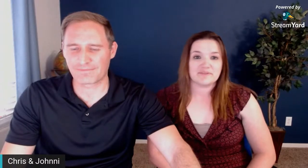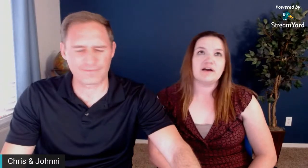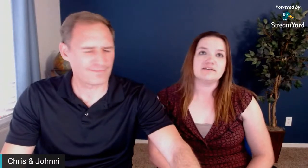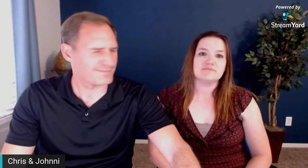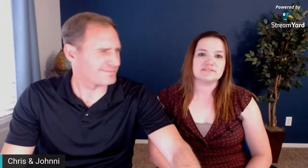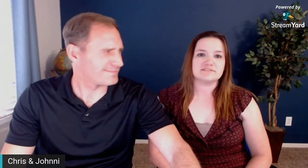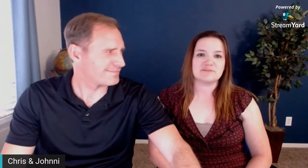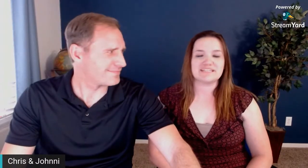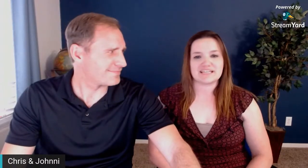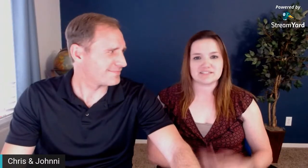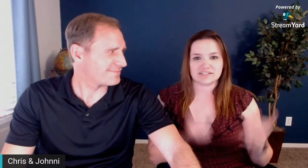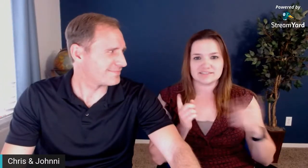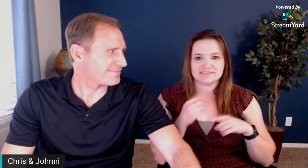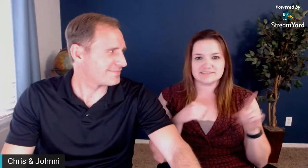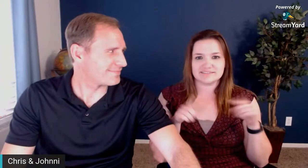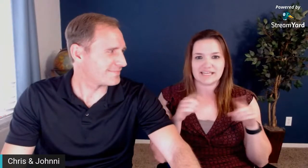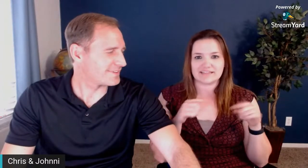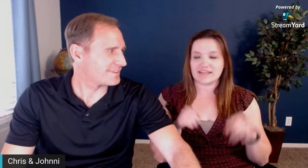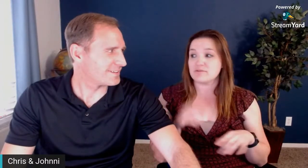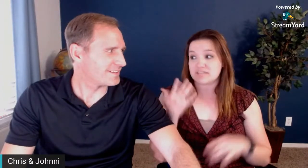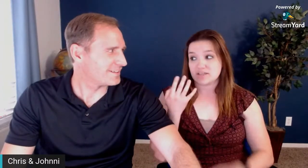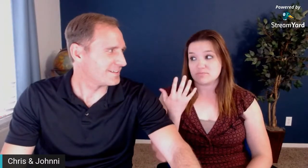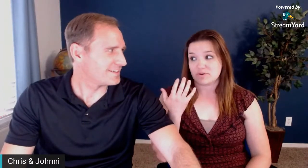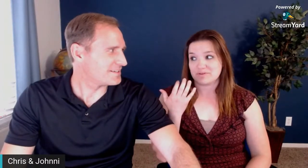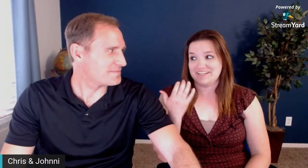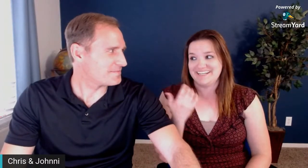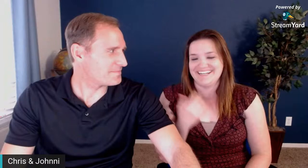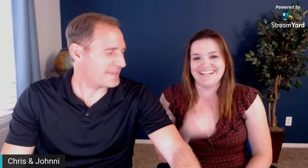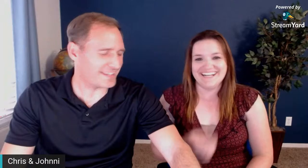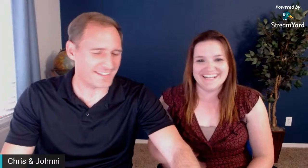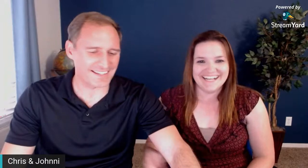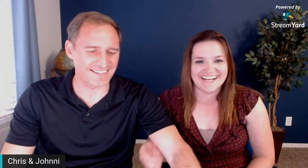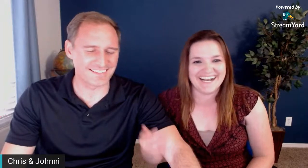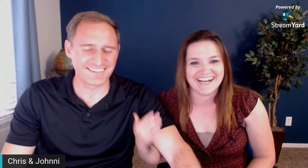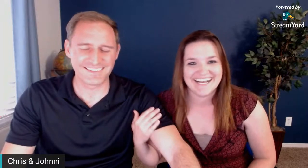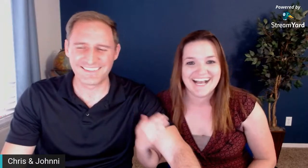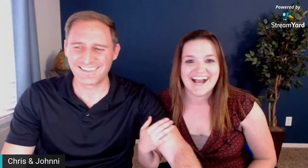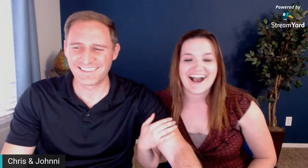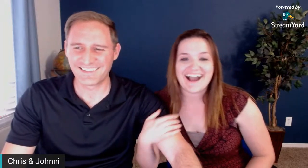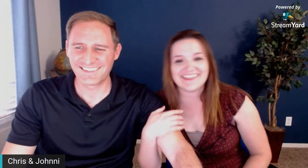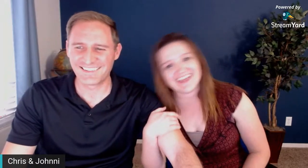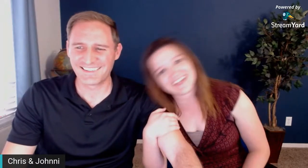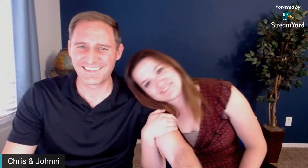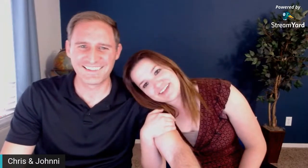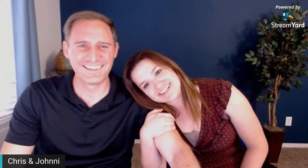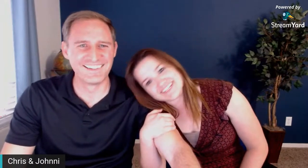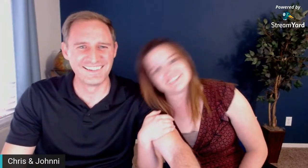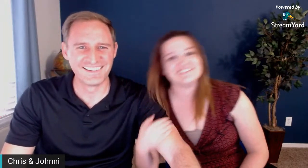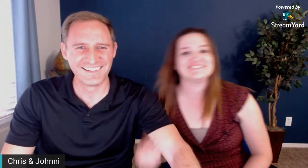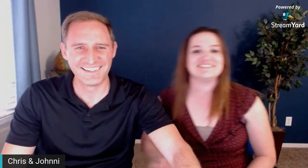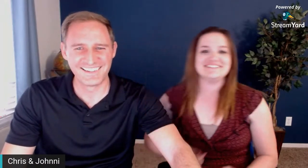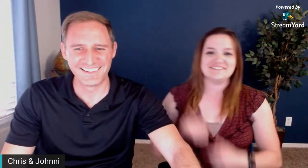well he was a swing dancer like that was how you broke away i like the fact that you used to do